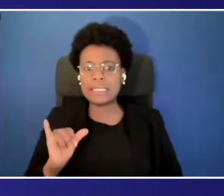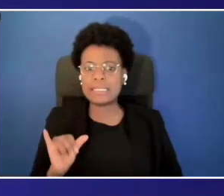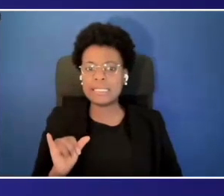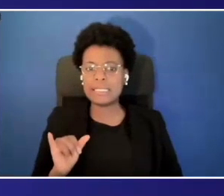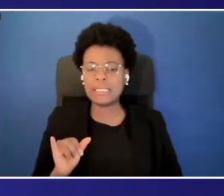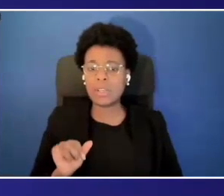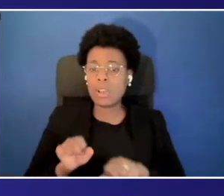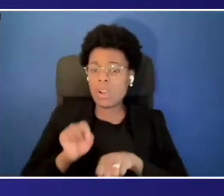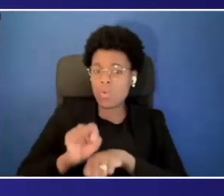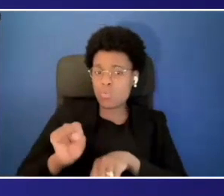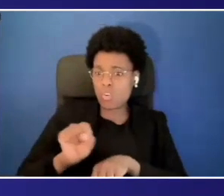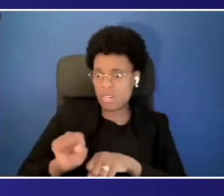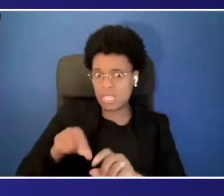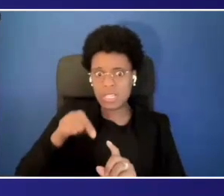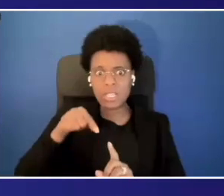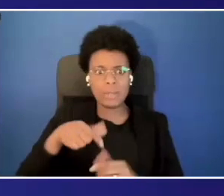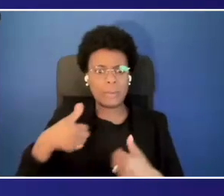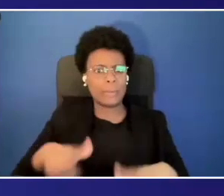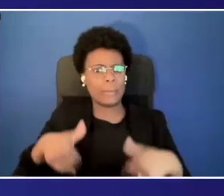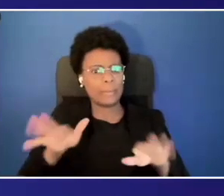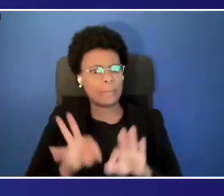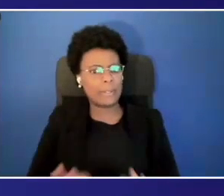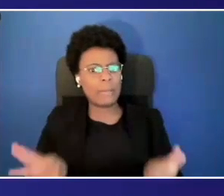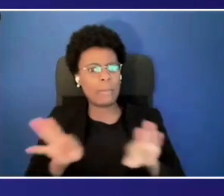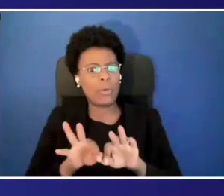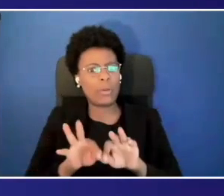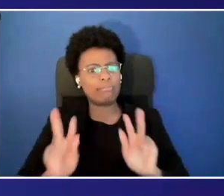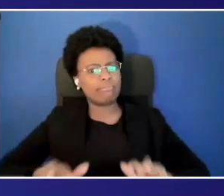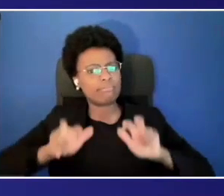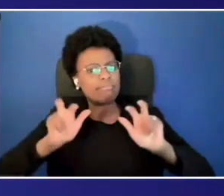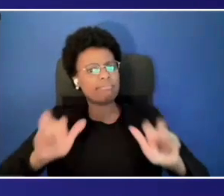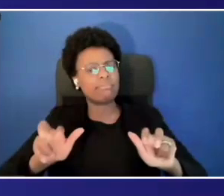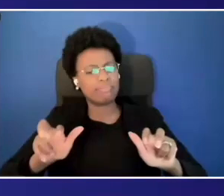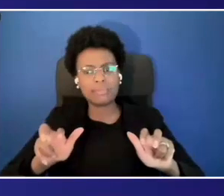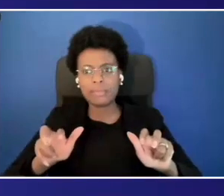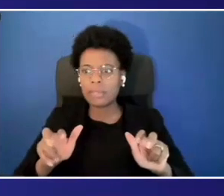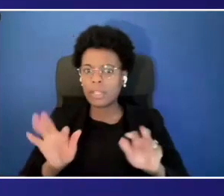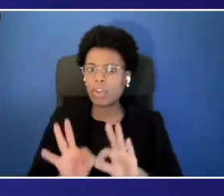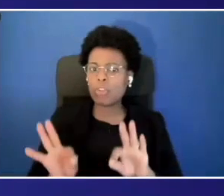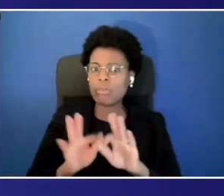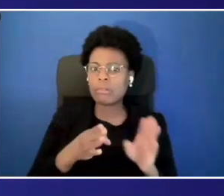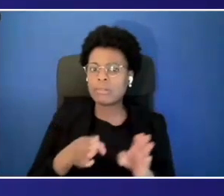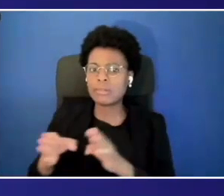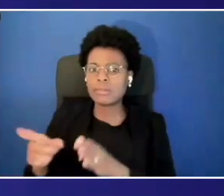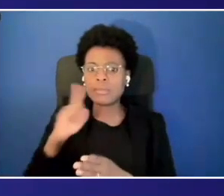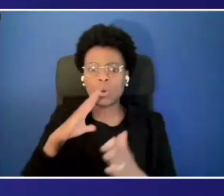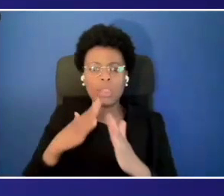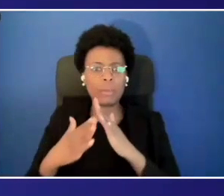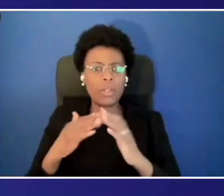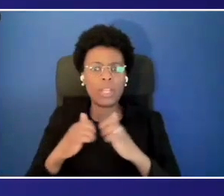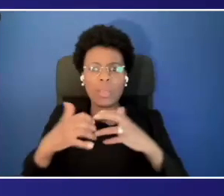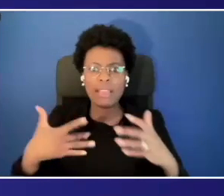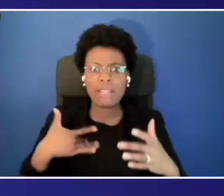And contribute meaningfully to the communities. Without being crushed by debt. 20 seconds. It's not unfair.